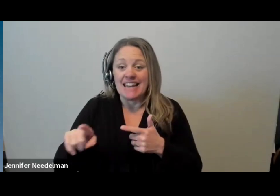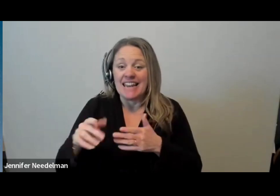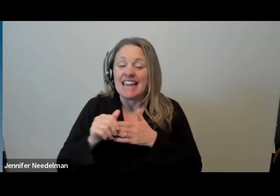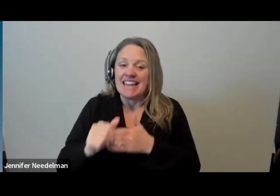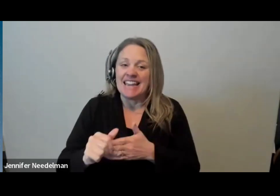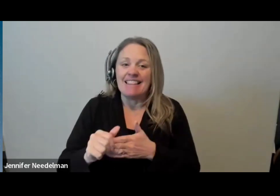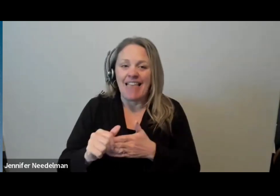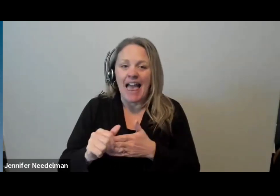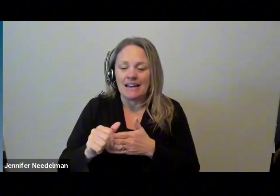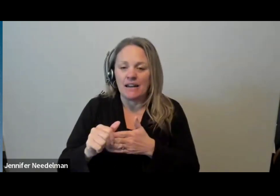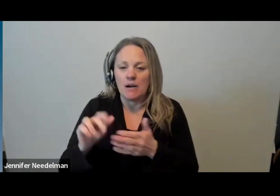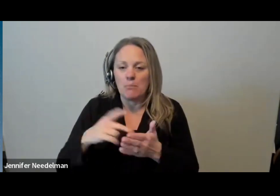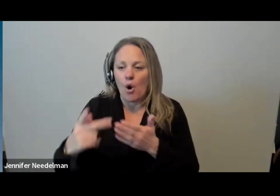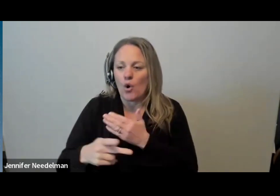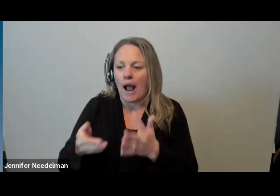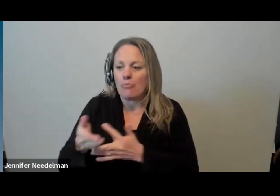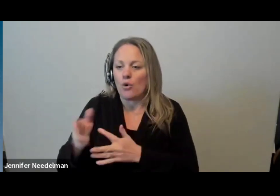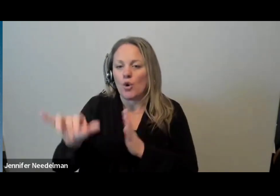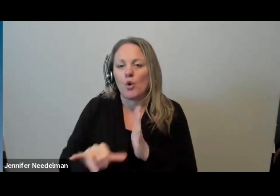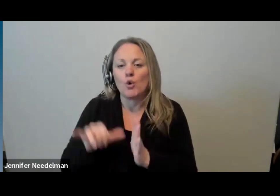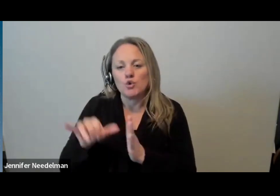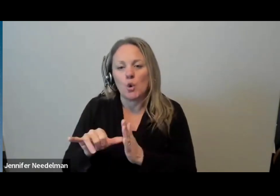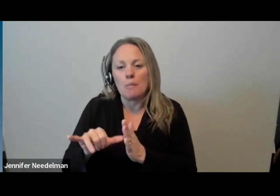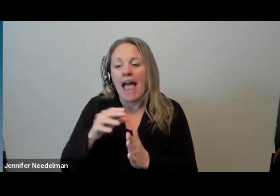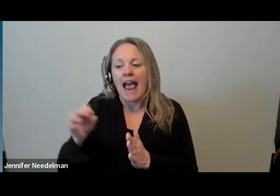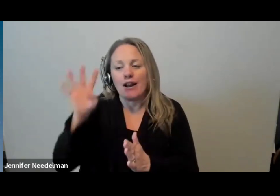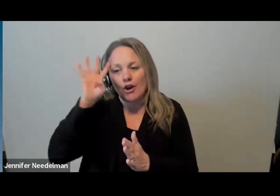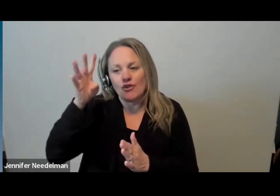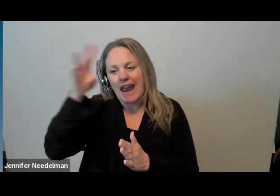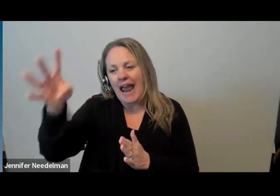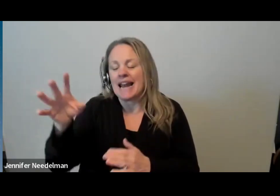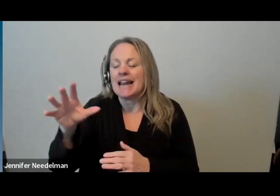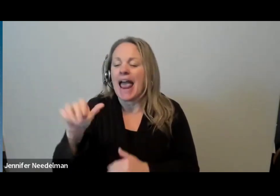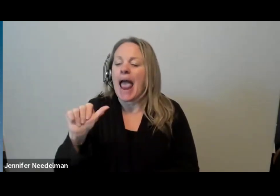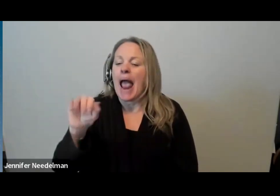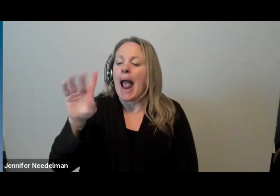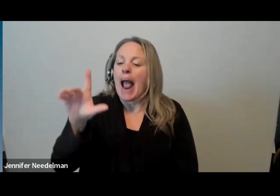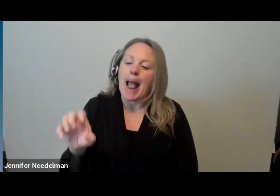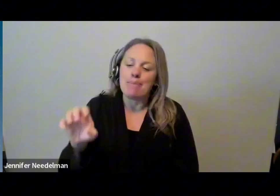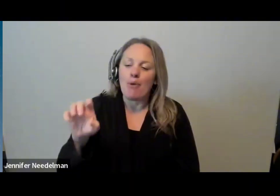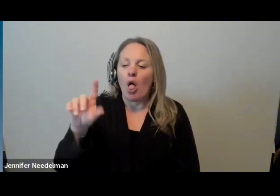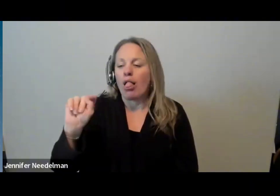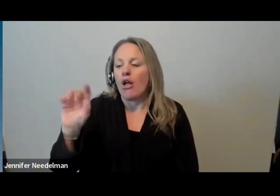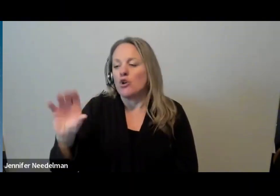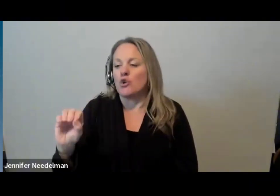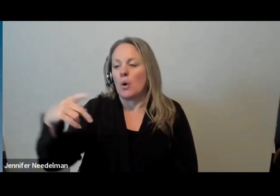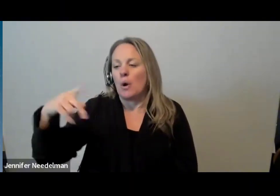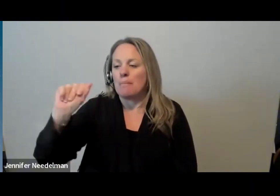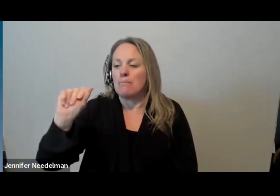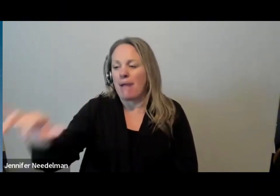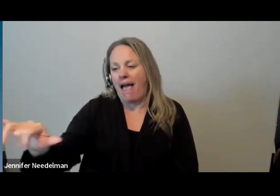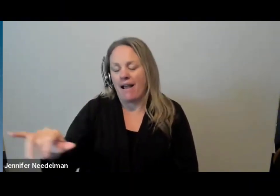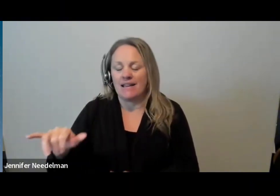and later co-created AbleToPlay - the world's first personalized way to discover accessible games.